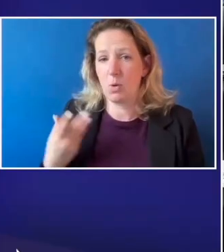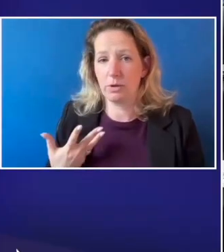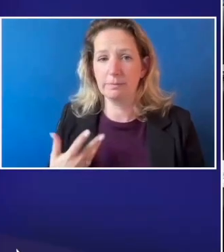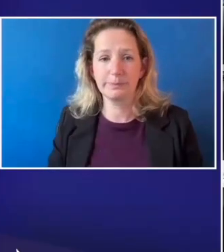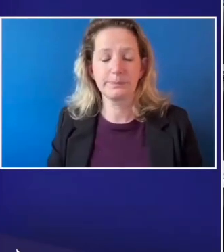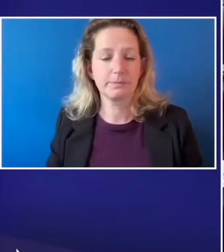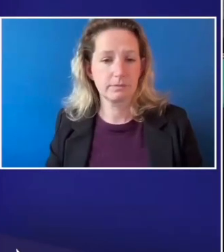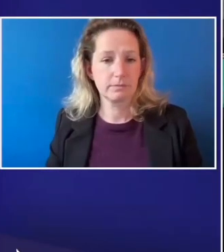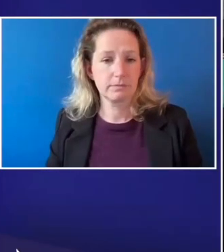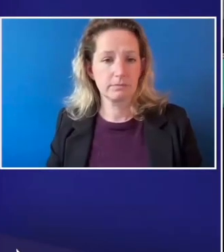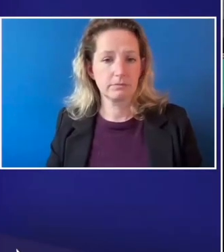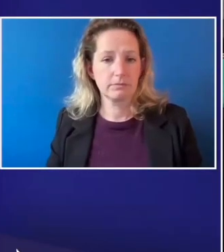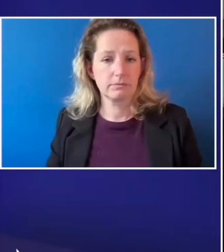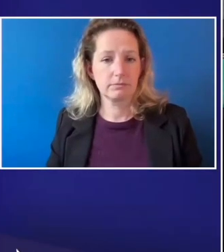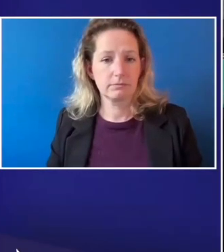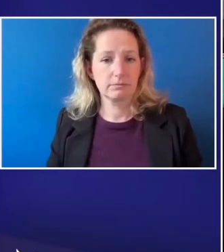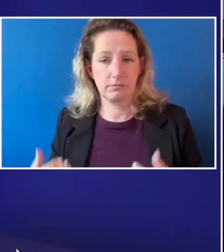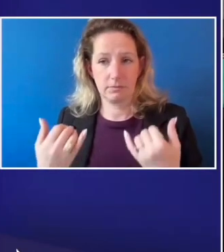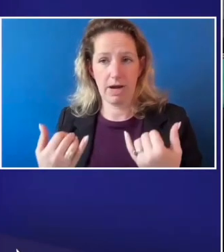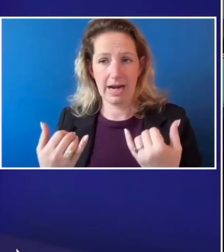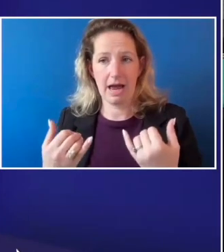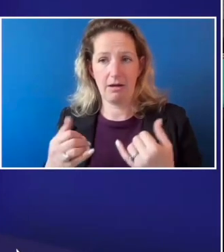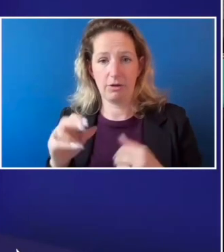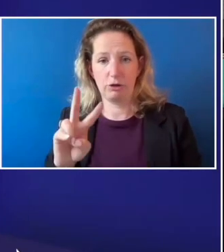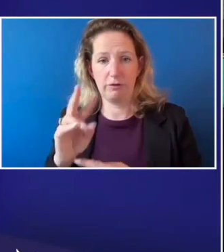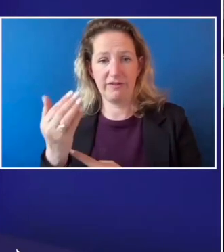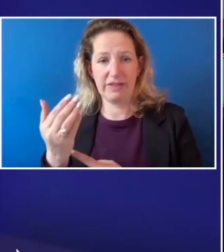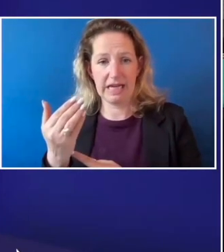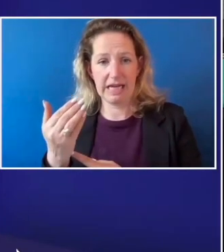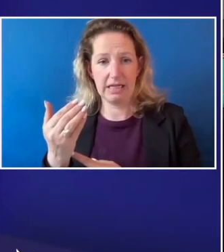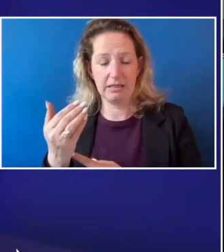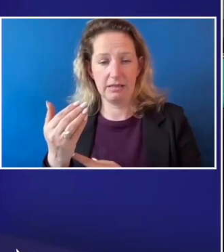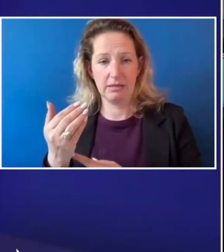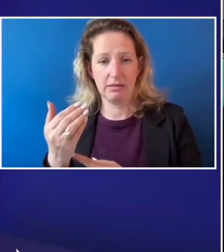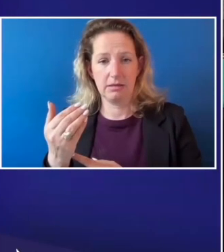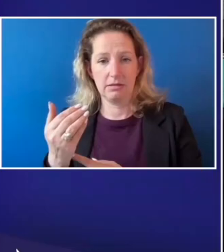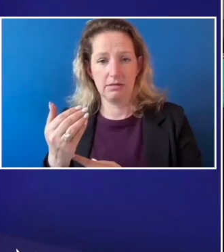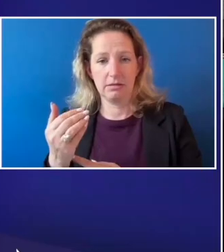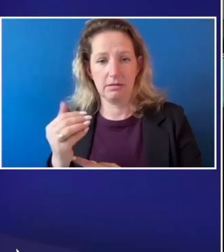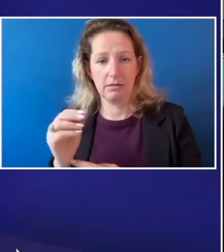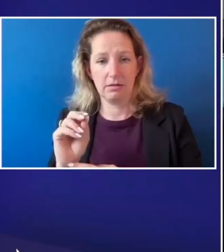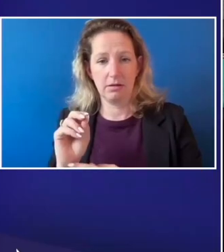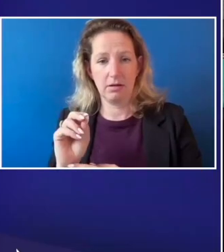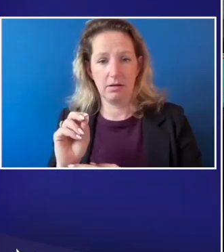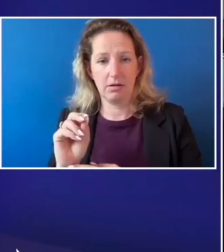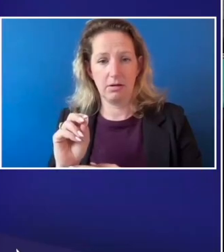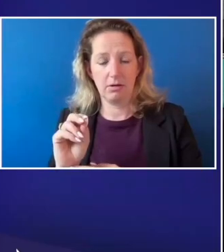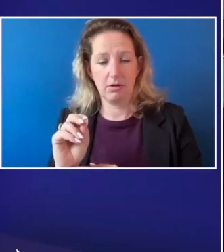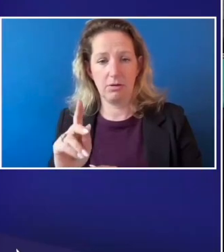Now, we're at 25, well, almost at 215. Um, so, and I'm sorry, uh, Luciano, we'll say, here's a comment as well.